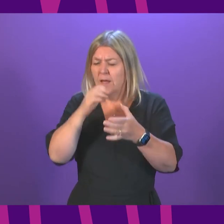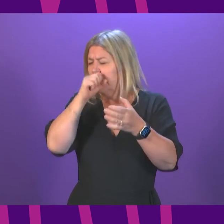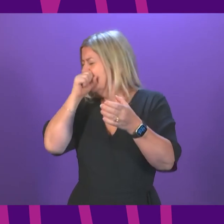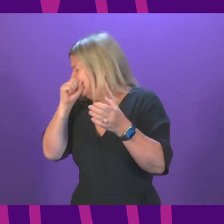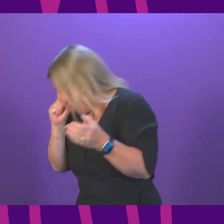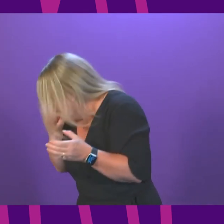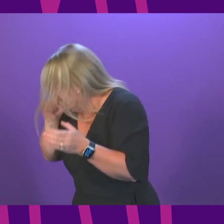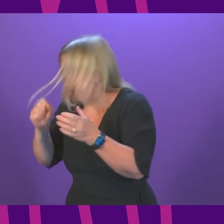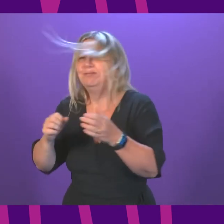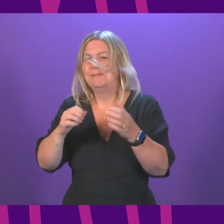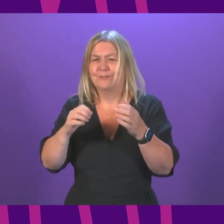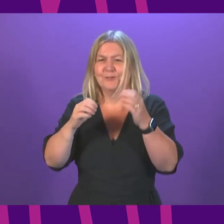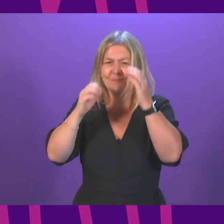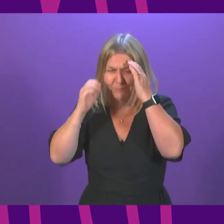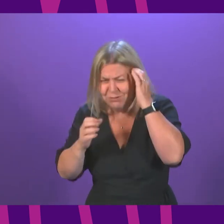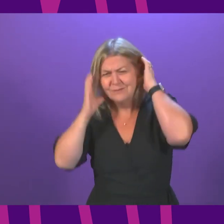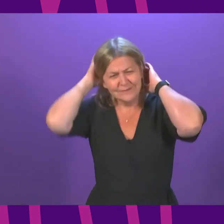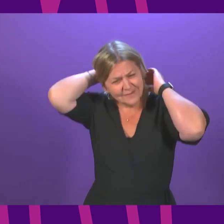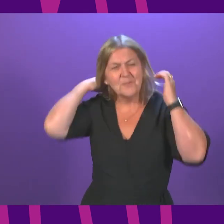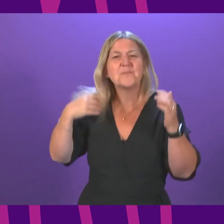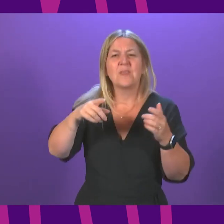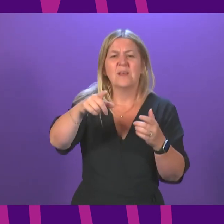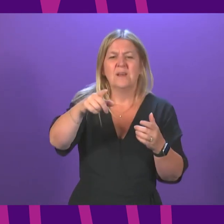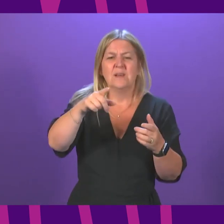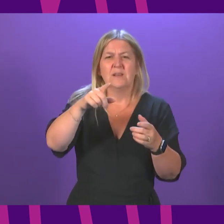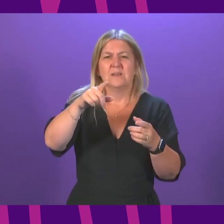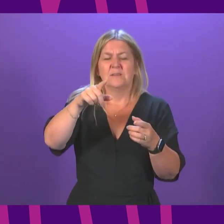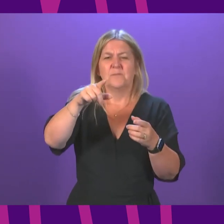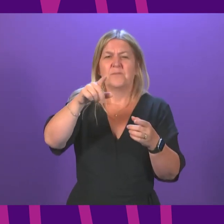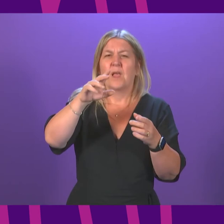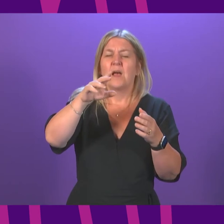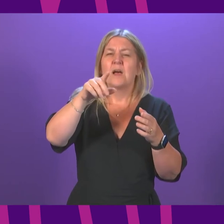in the wedding sector are saying that, for the sake of nine days, in all seriousness,